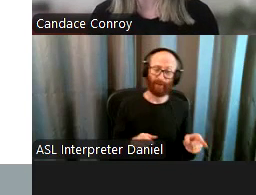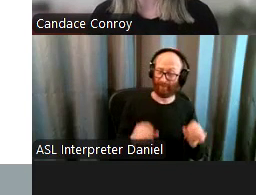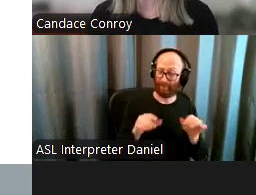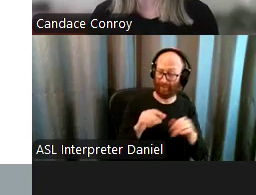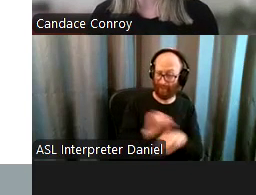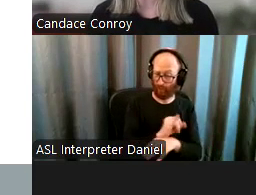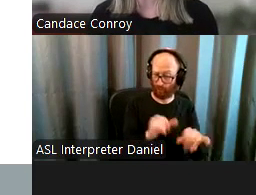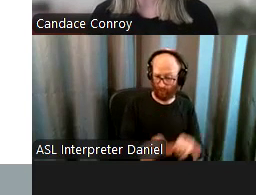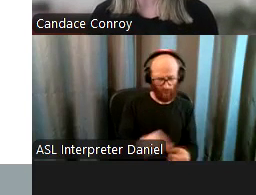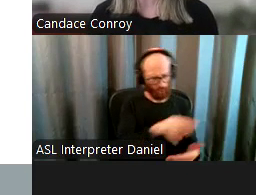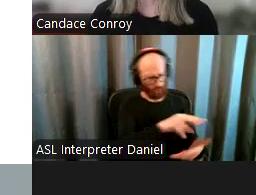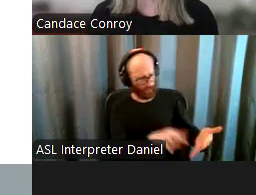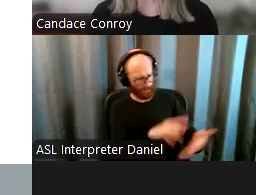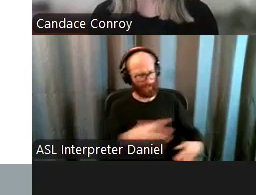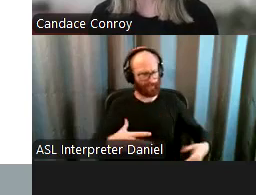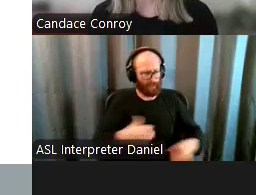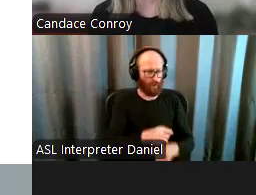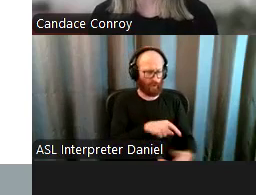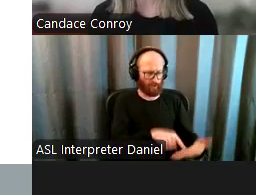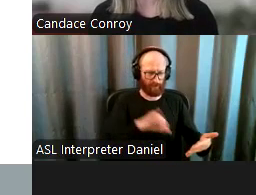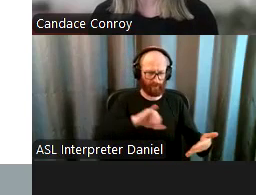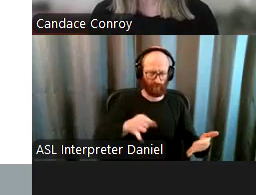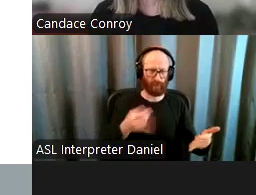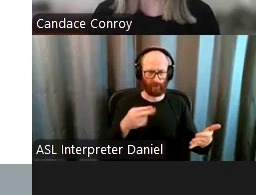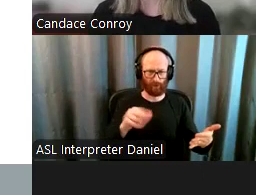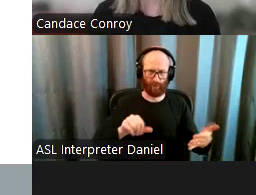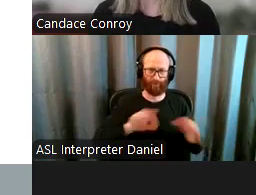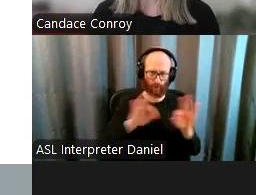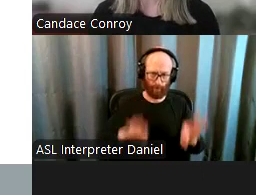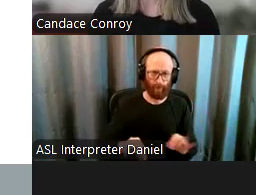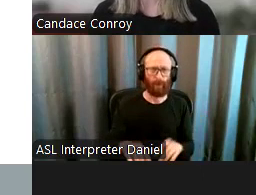summarizing a JHA form, preparing kids for industry, but there's their English,